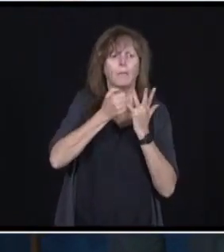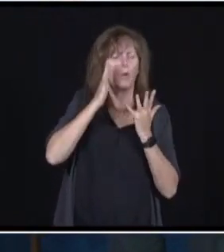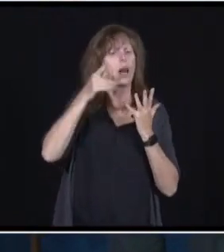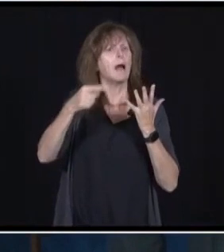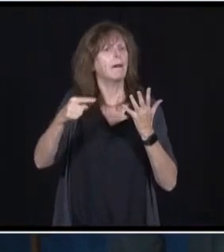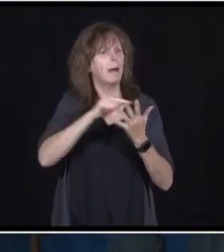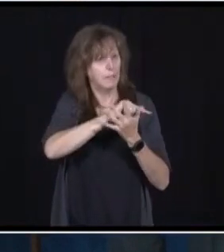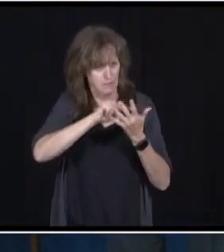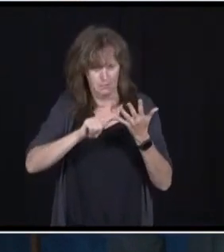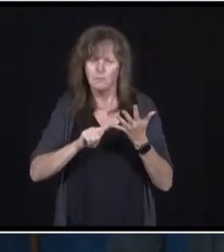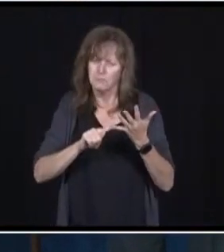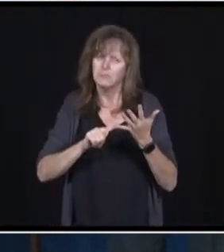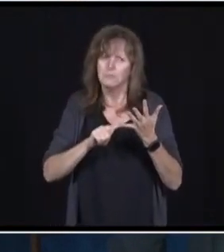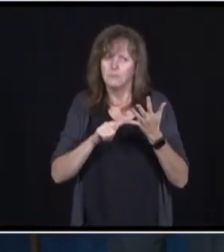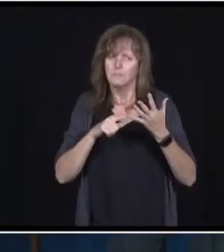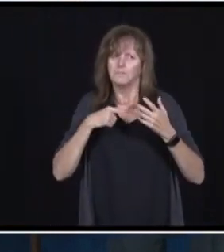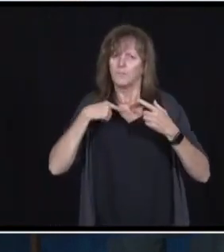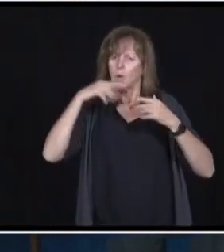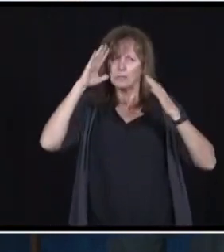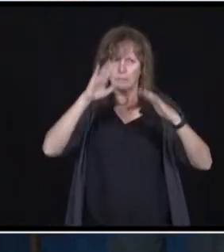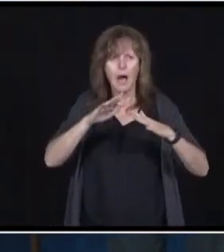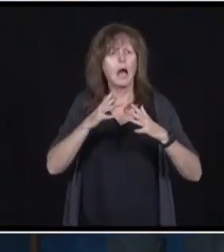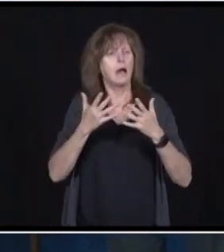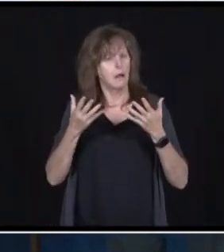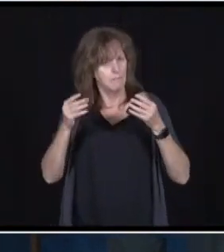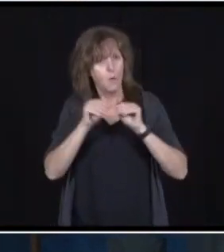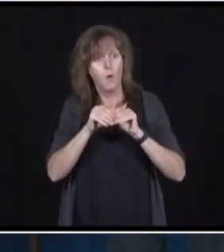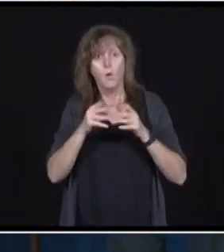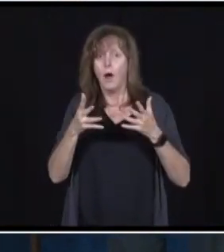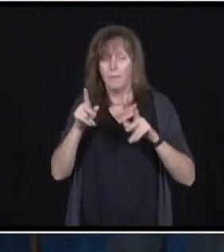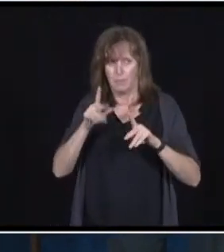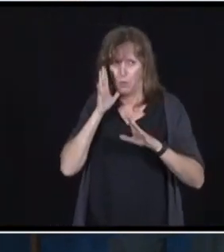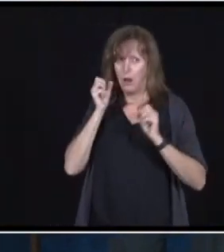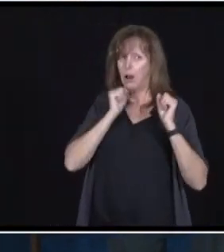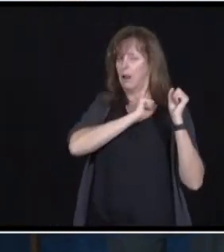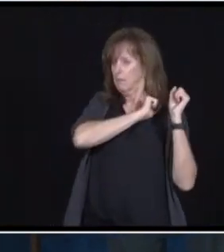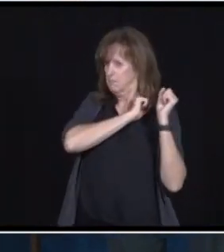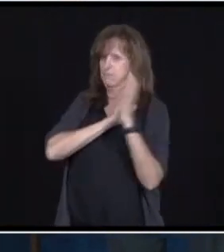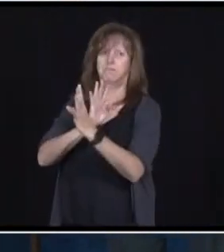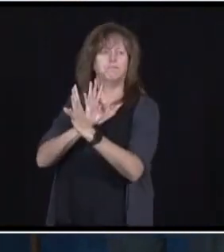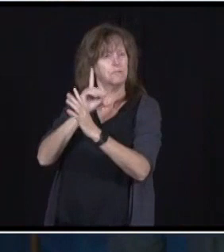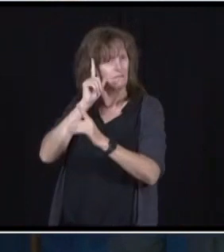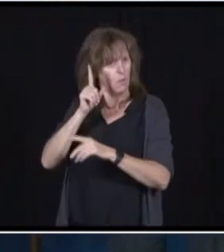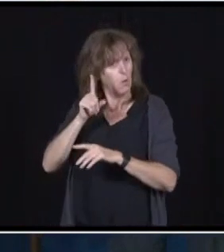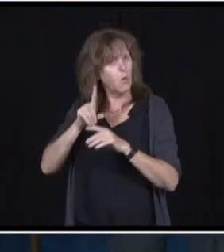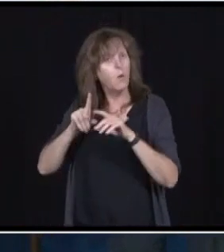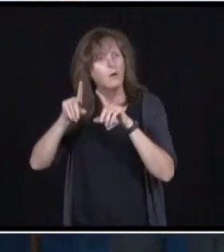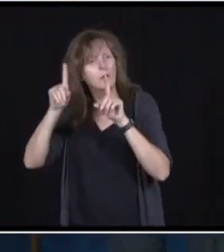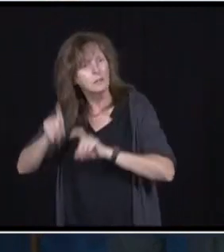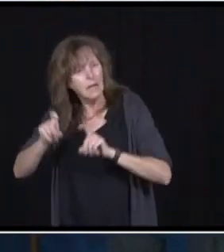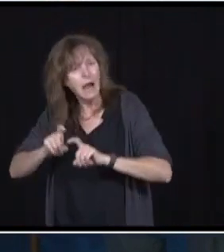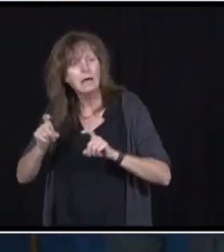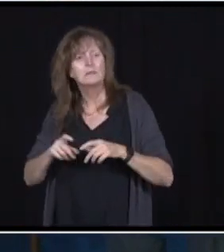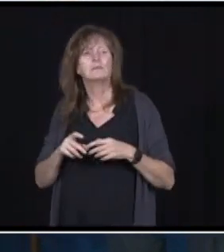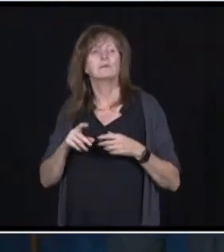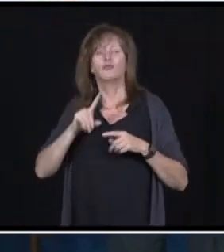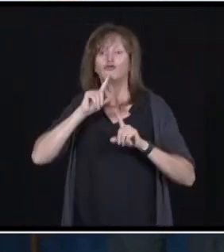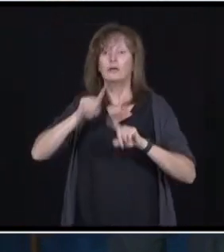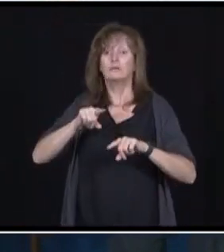They are testing 35,000. We are going to be ramping up to 50,000. We also have the labs that will be keeping up with those